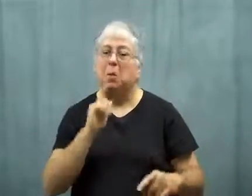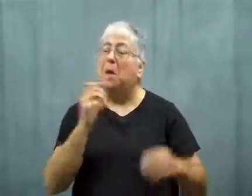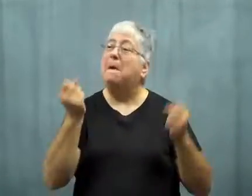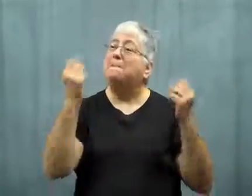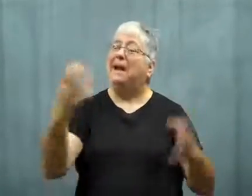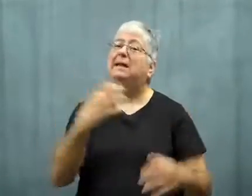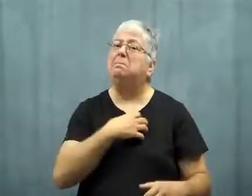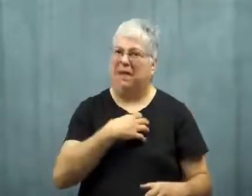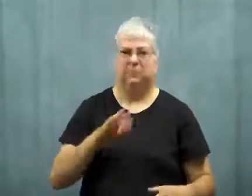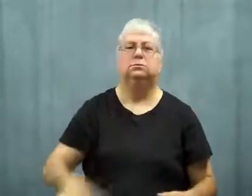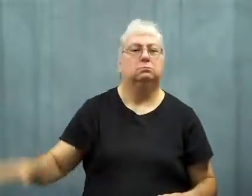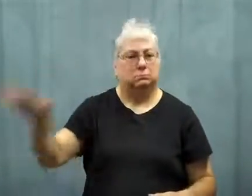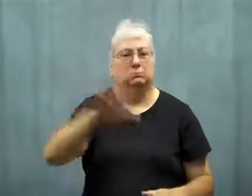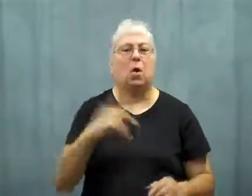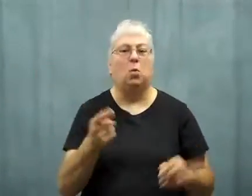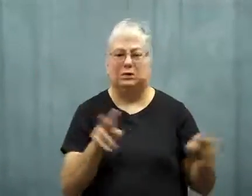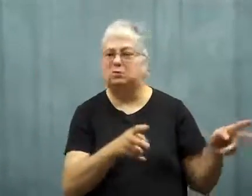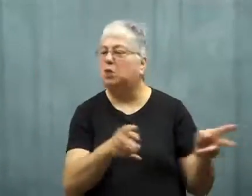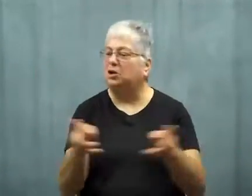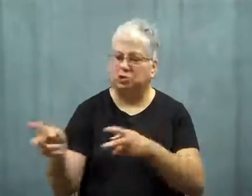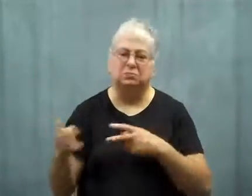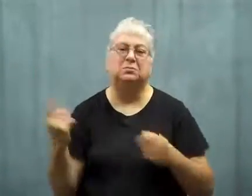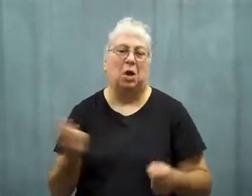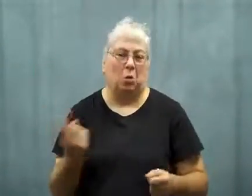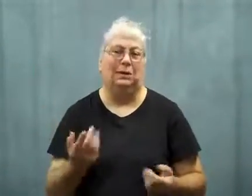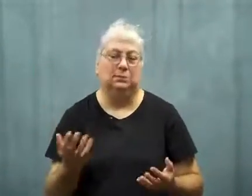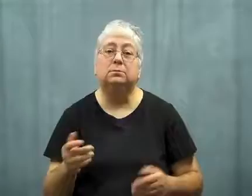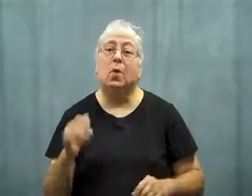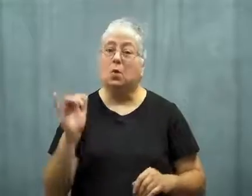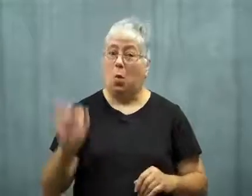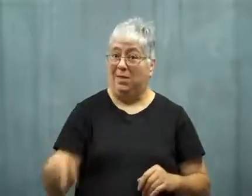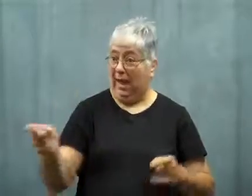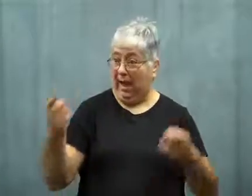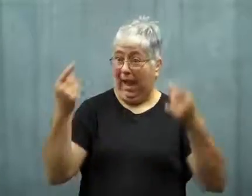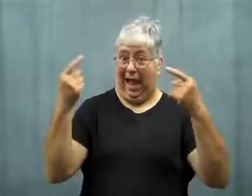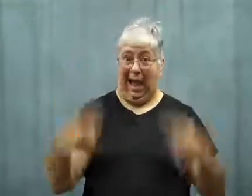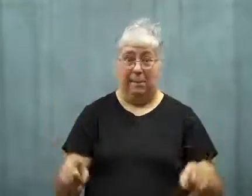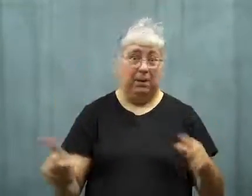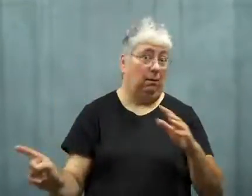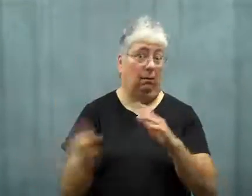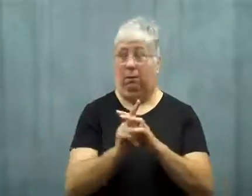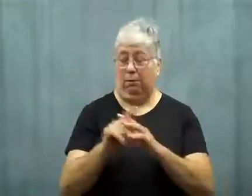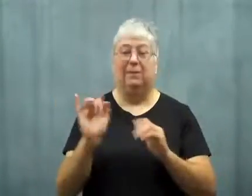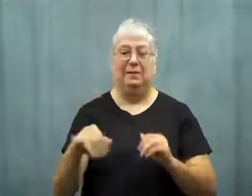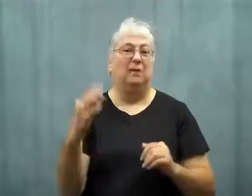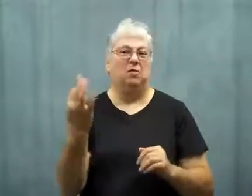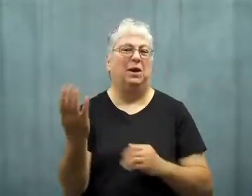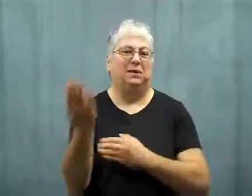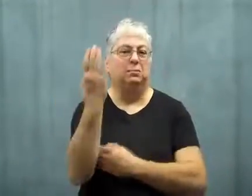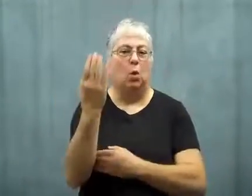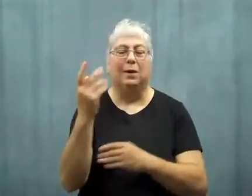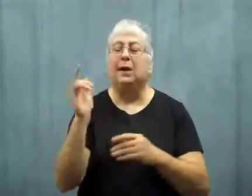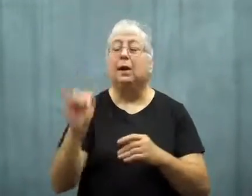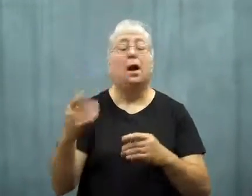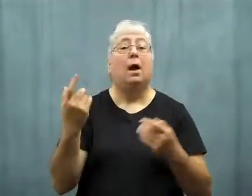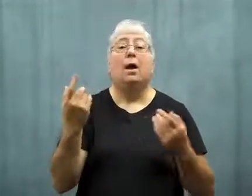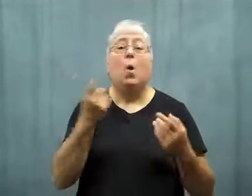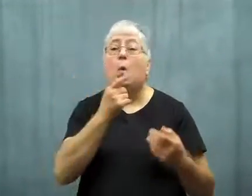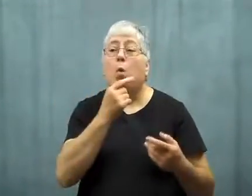There are a large number of police officers in the area. That Friday morning, here's what happened.